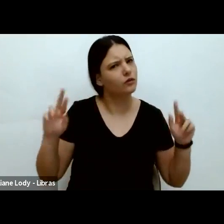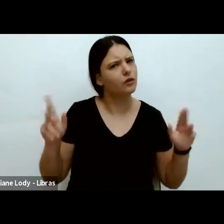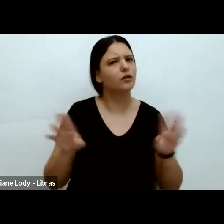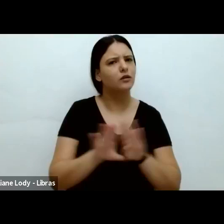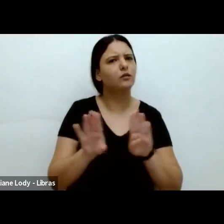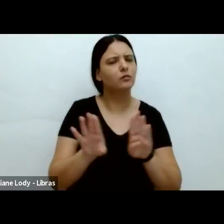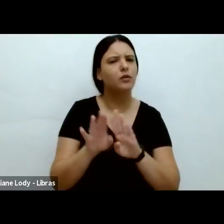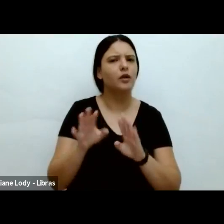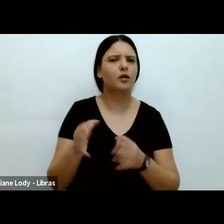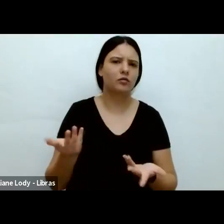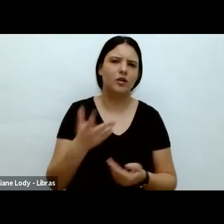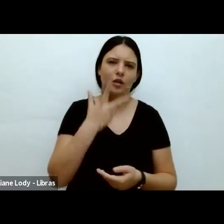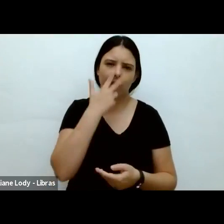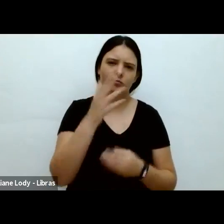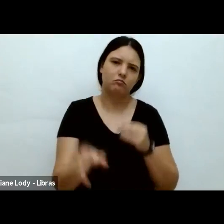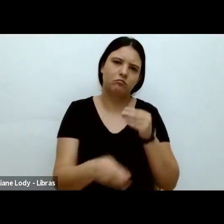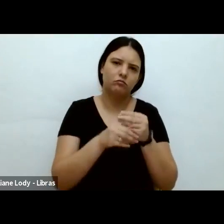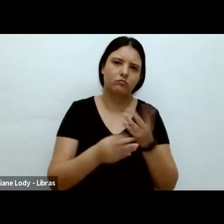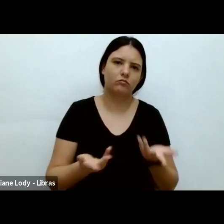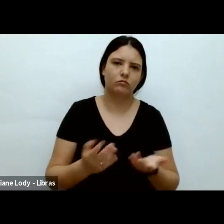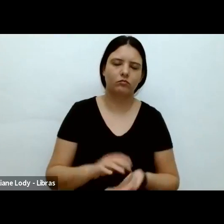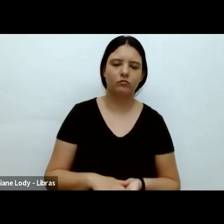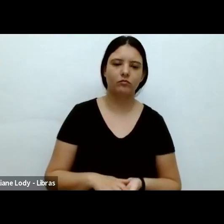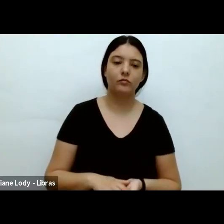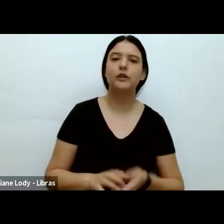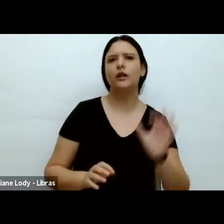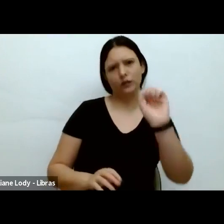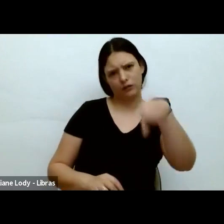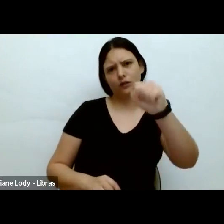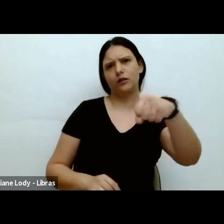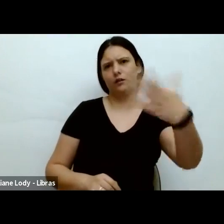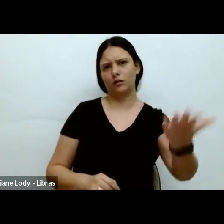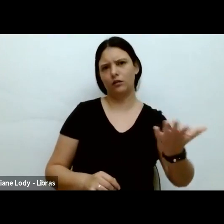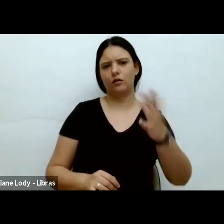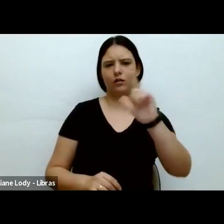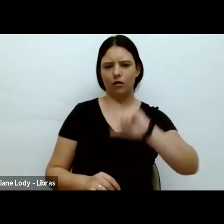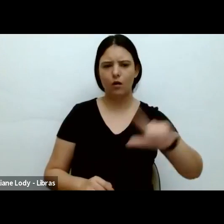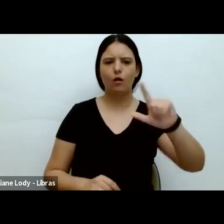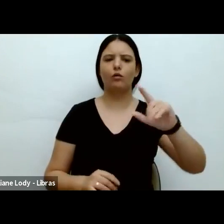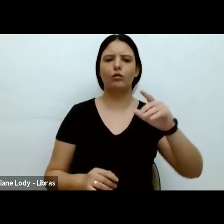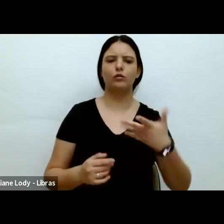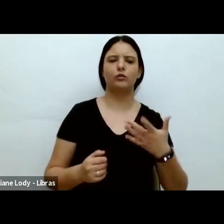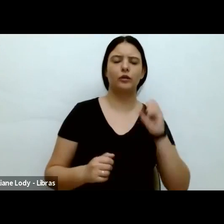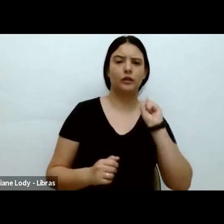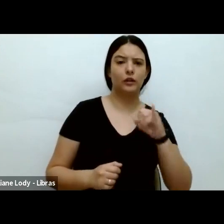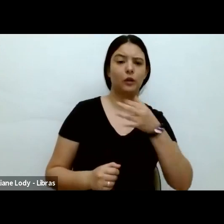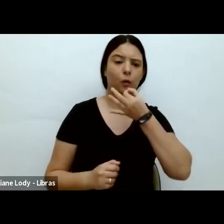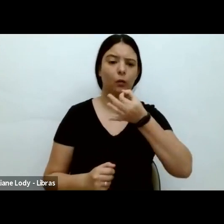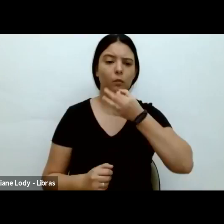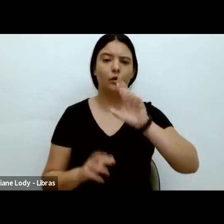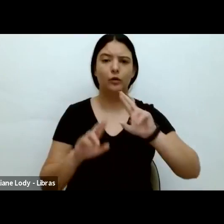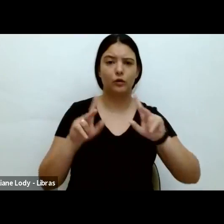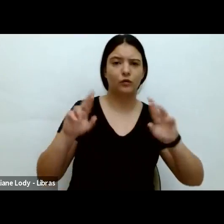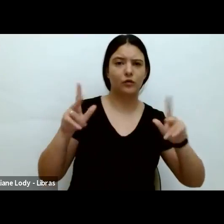I guess that that I guess that that concept to come guess that that concept or complementarity therapy. which people which people who were very deep people who are very different